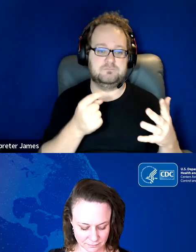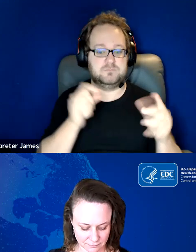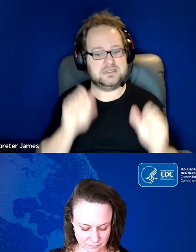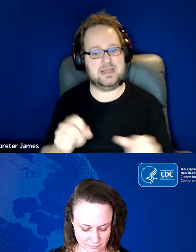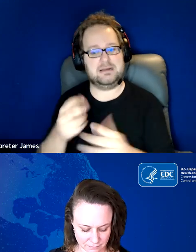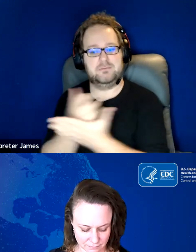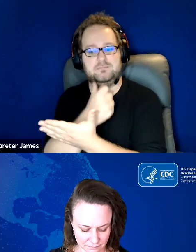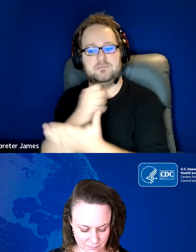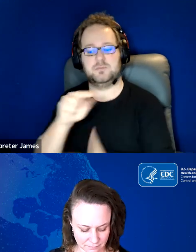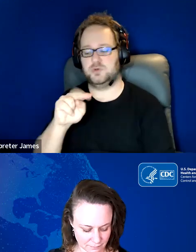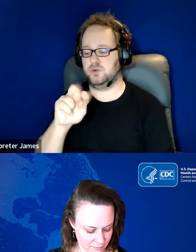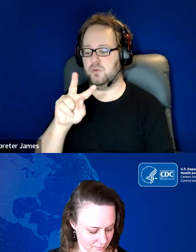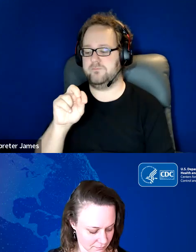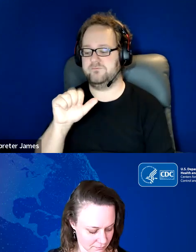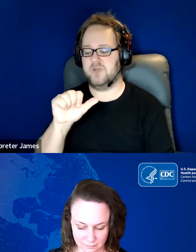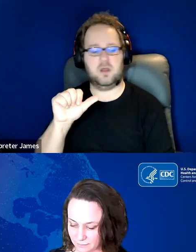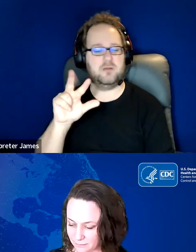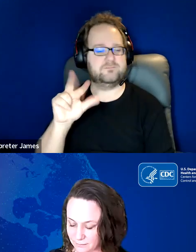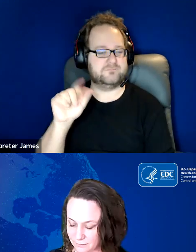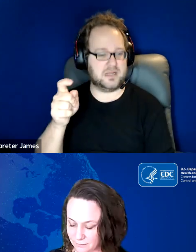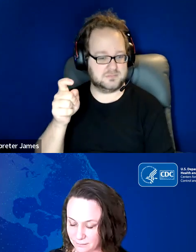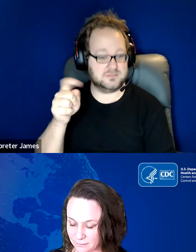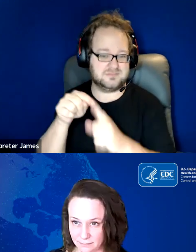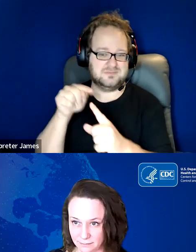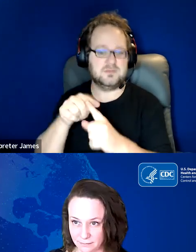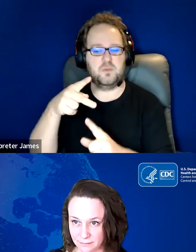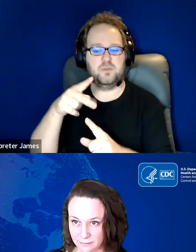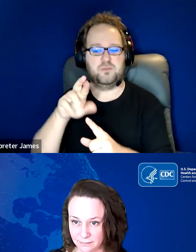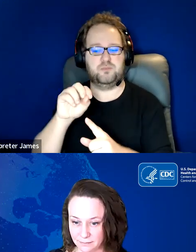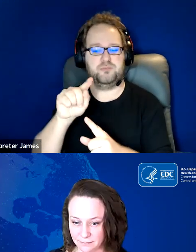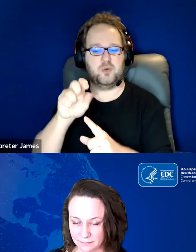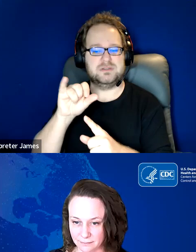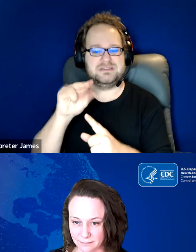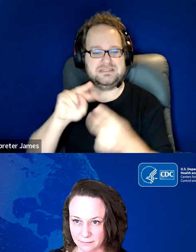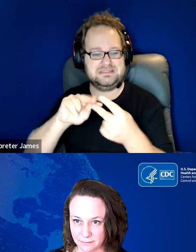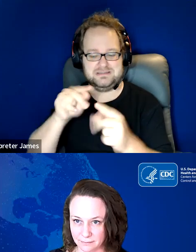. There is really nobody who should not have a COVID 19